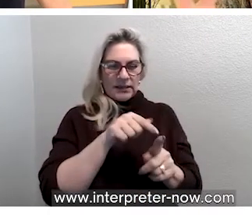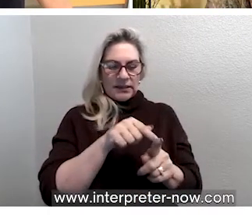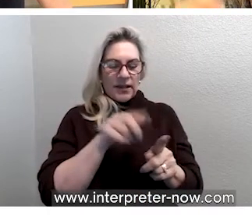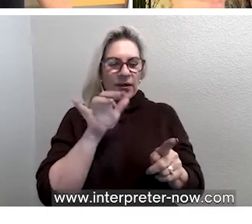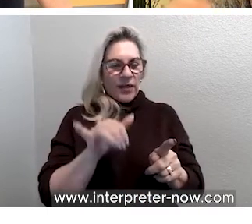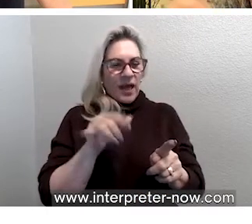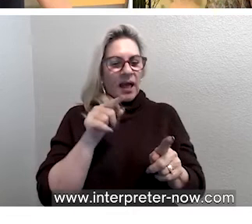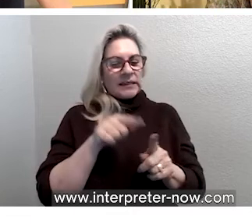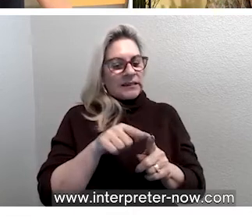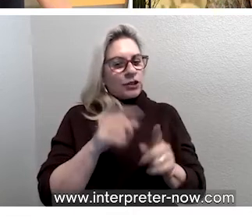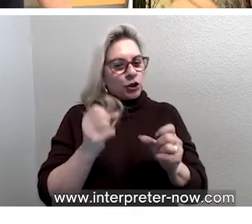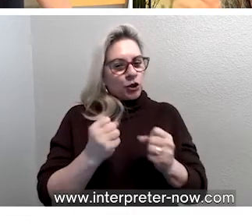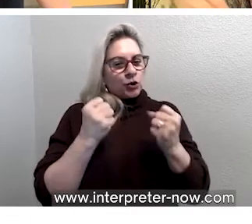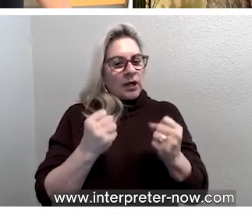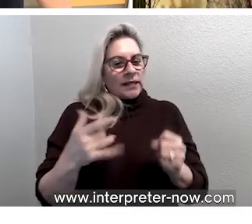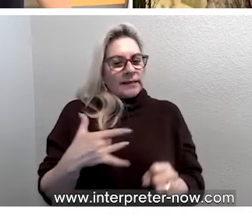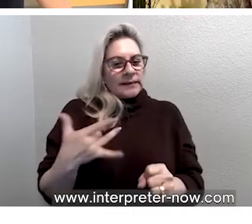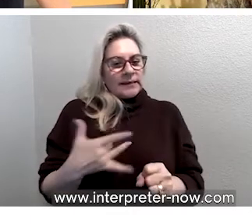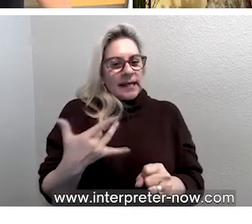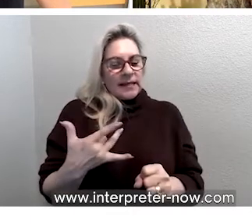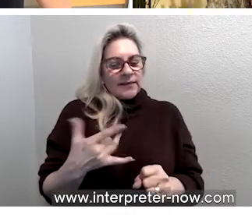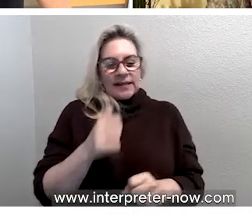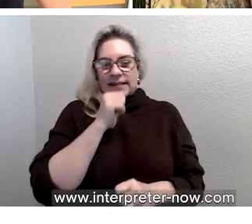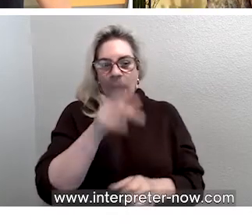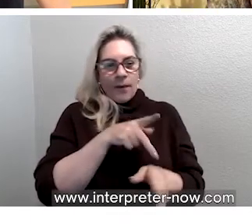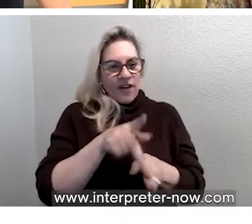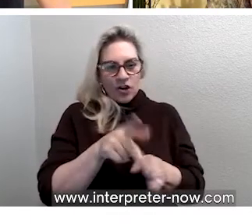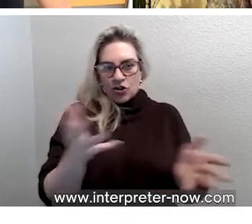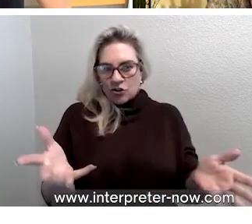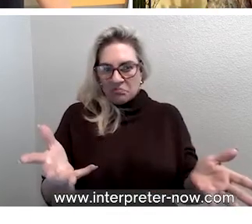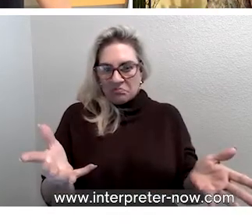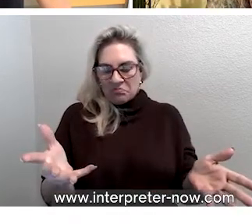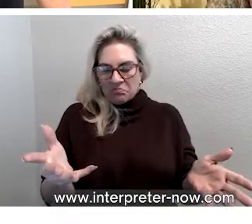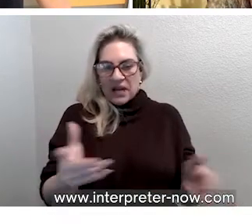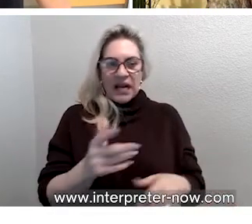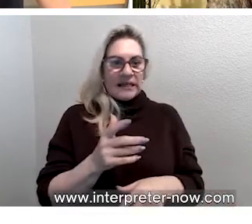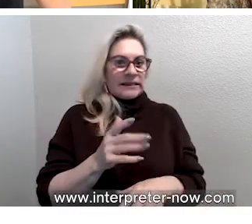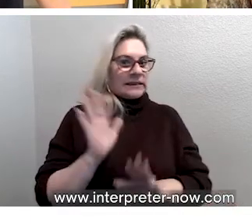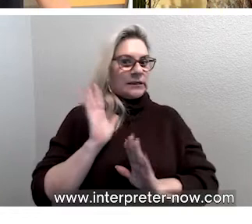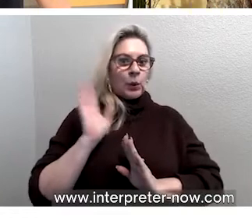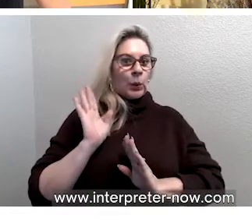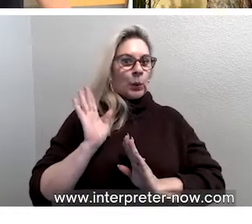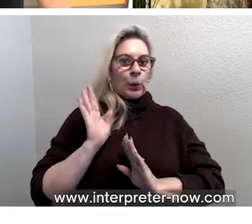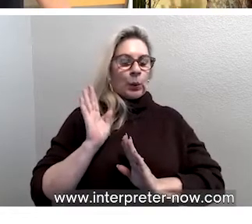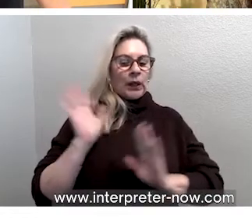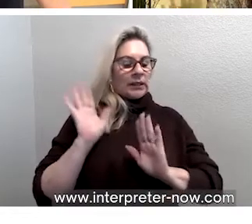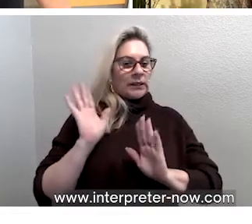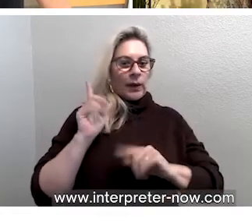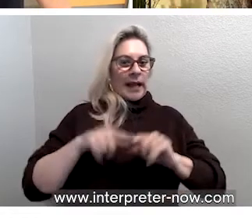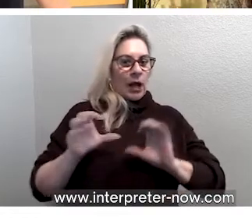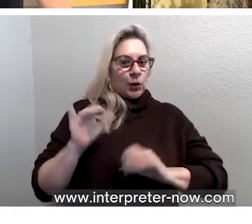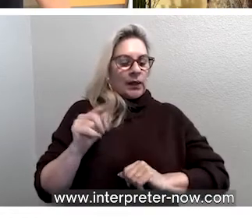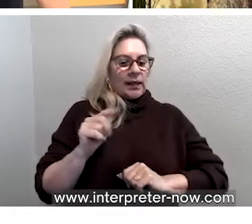is such a strong sense of like, it is unprofessional, it is taboo, it is just completely not appropriate